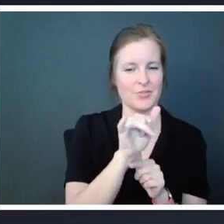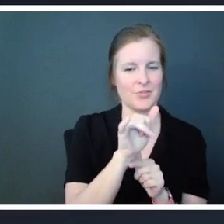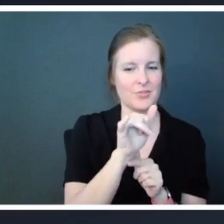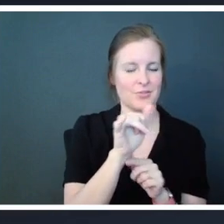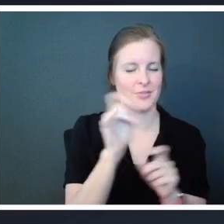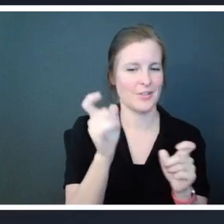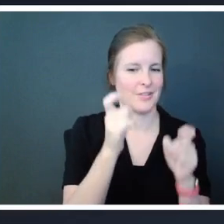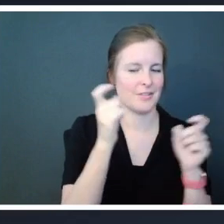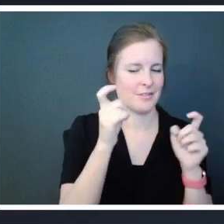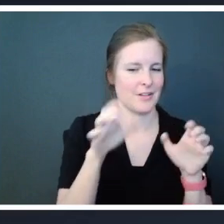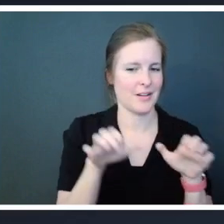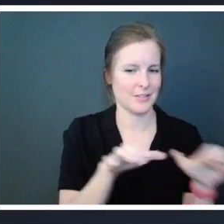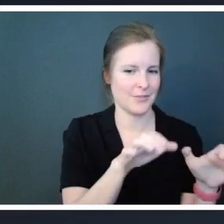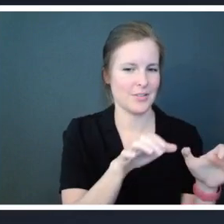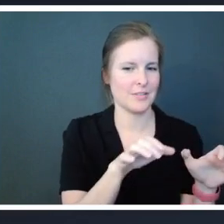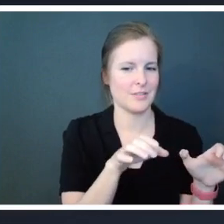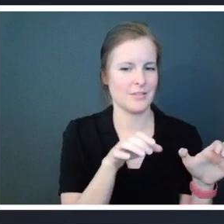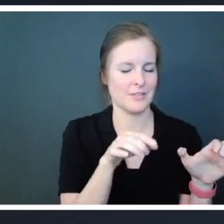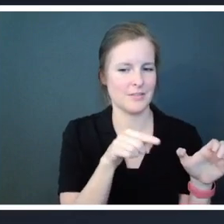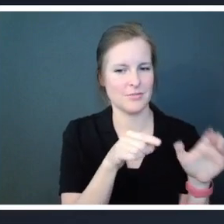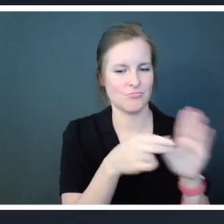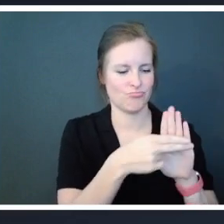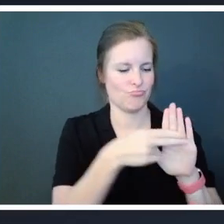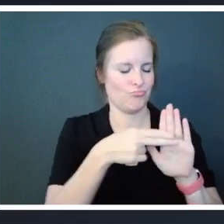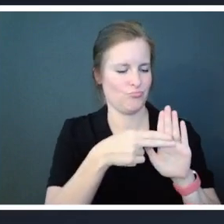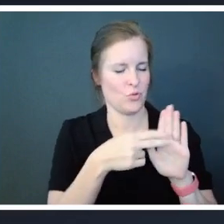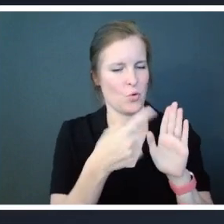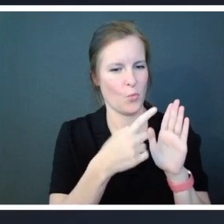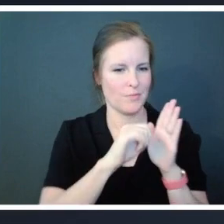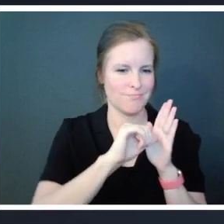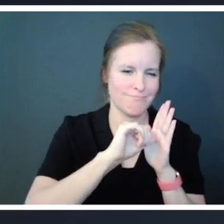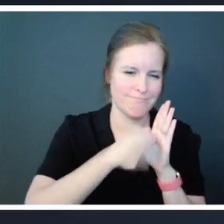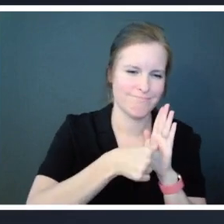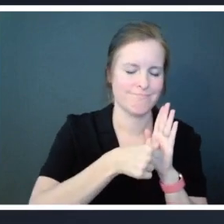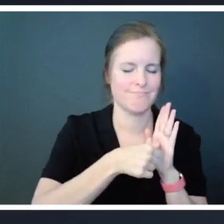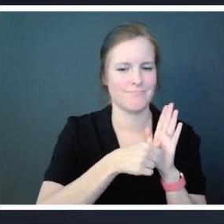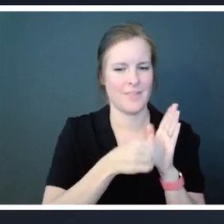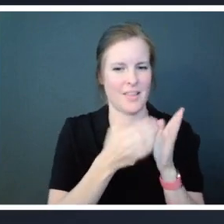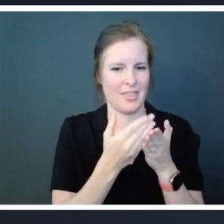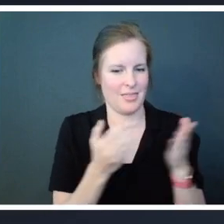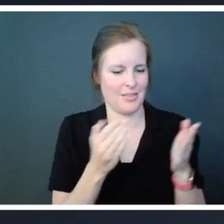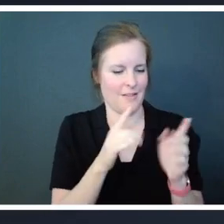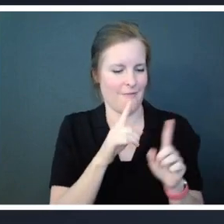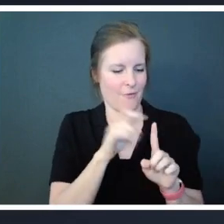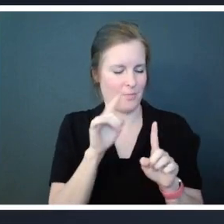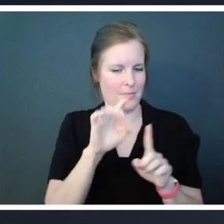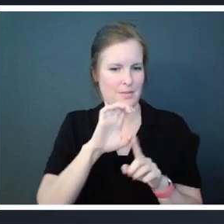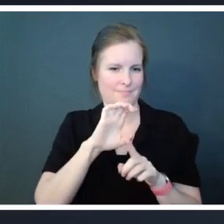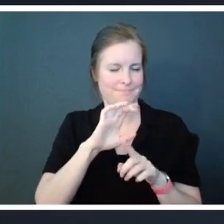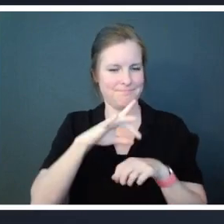a portrait from the special exhibition, Forces of Nature: Voices that Shaped Environmentalism".